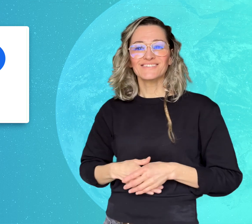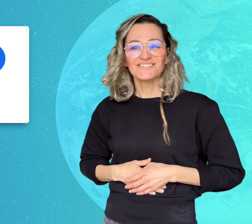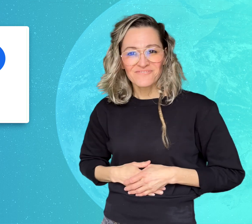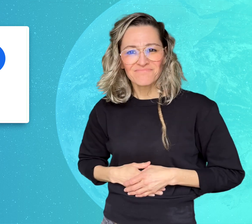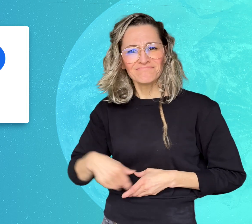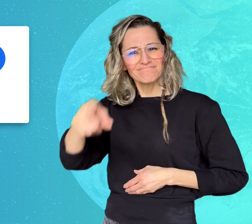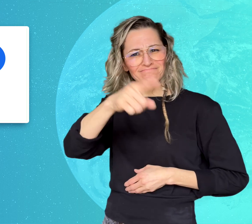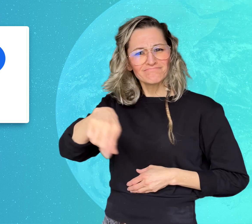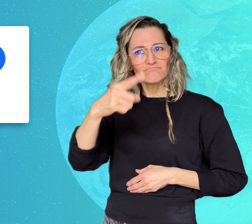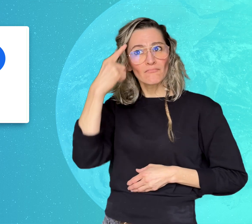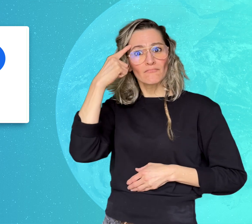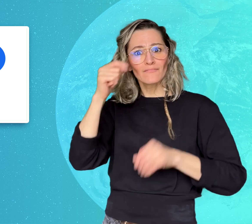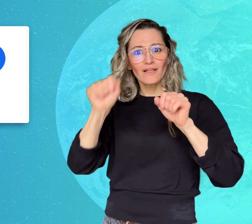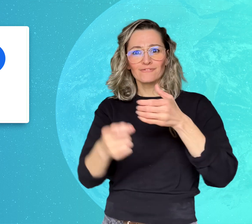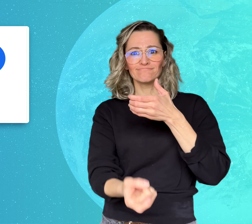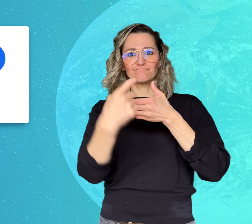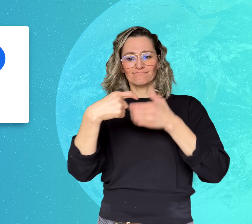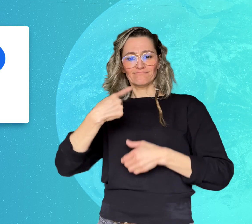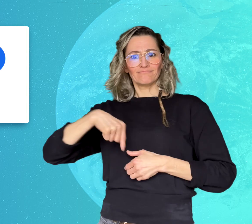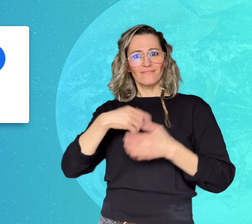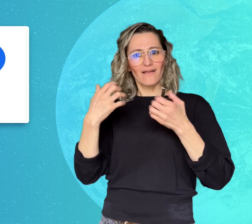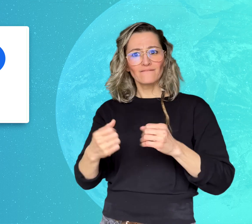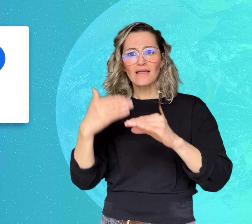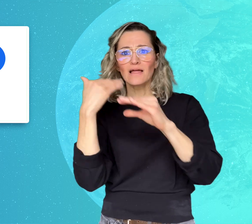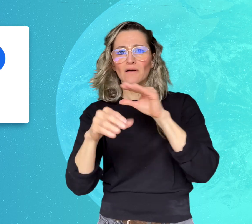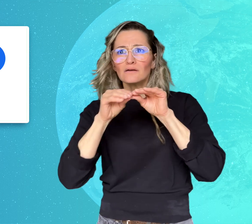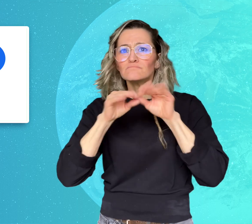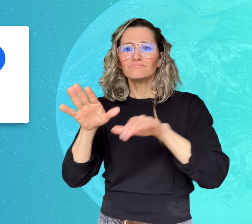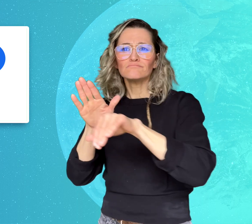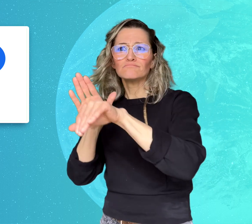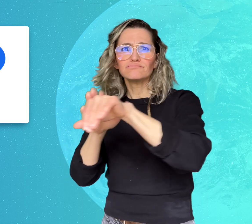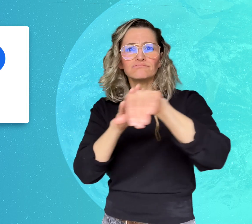Be sure to subscribe to our email newsletter